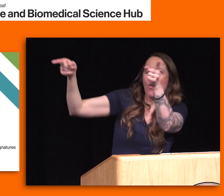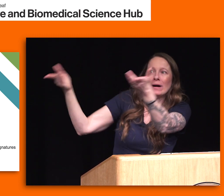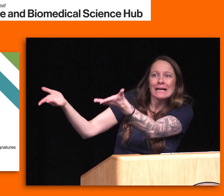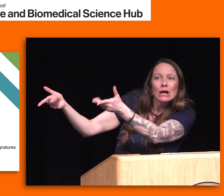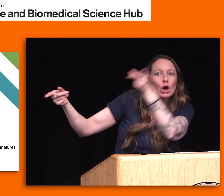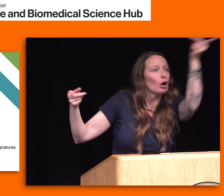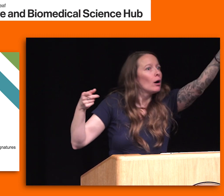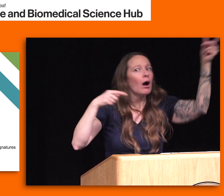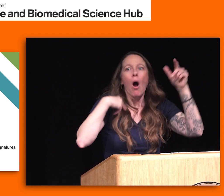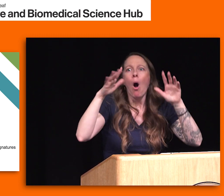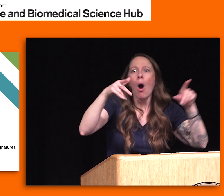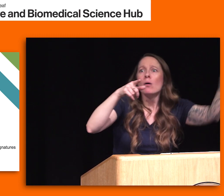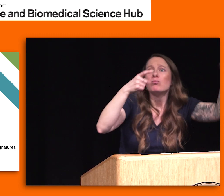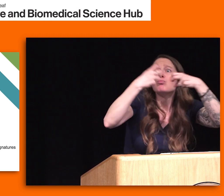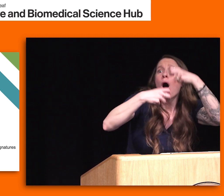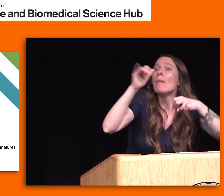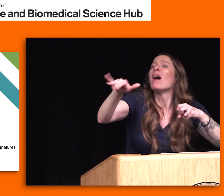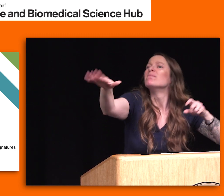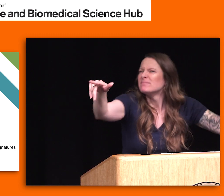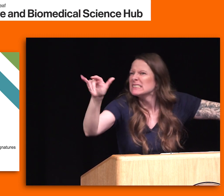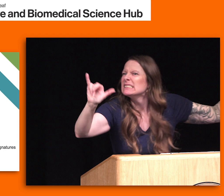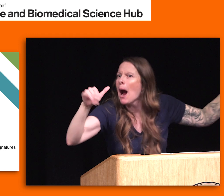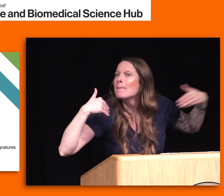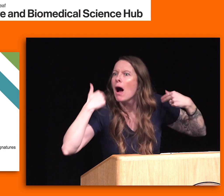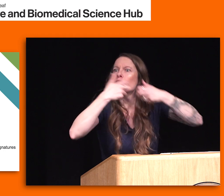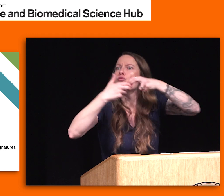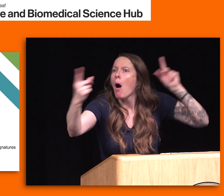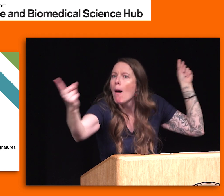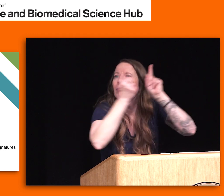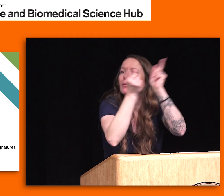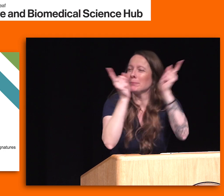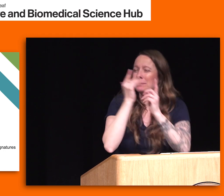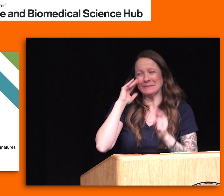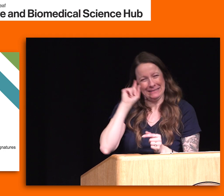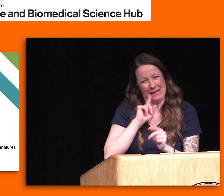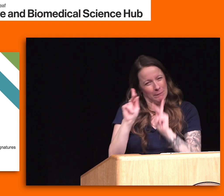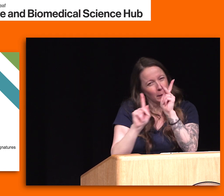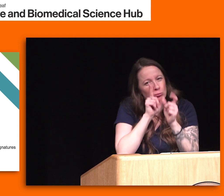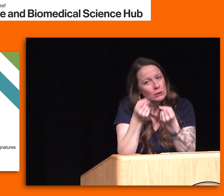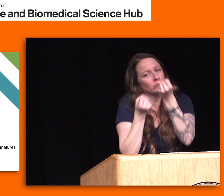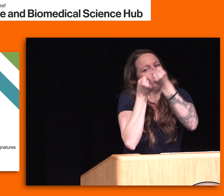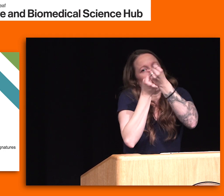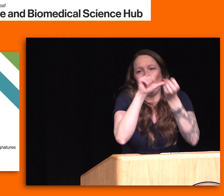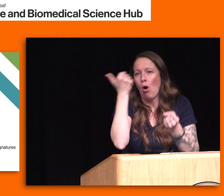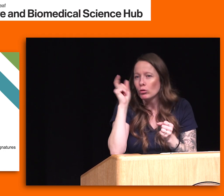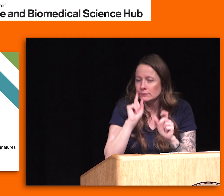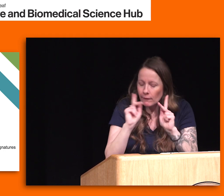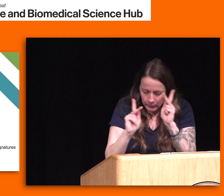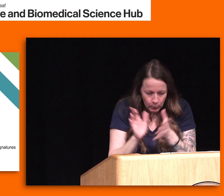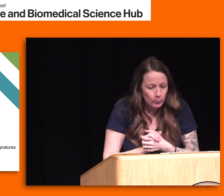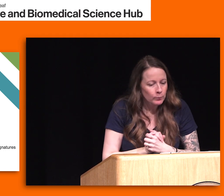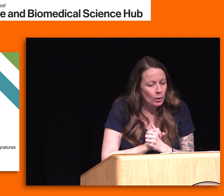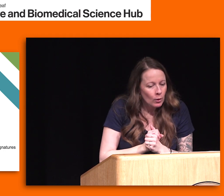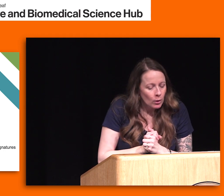and so, it's difficult to know what Deaf people are over here, what Deaf people are over there? Do they have the same problems we do, or do they have different problems?